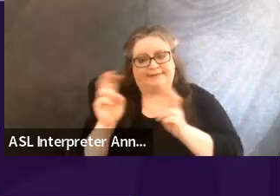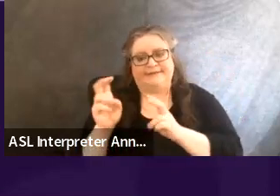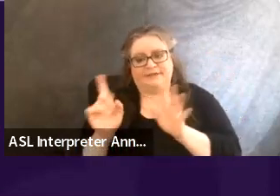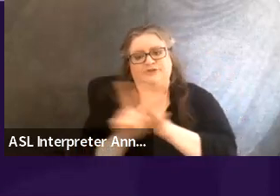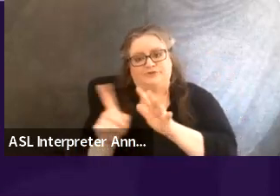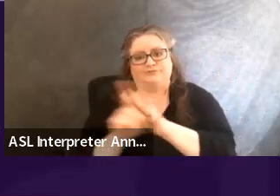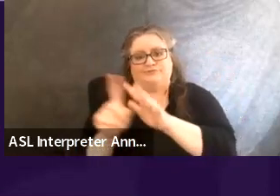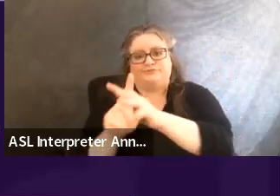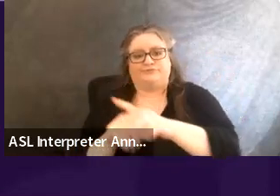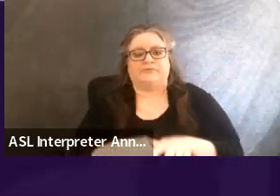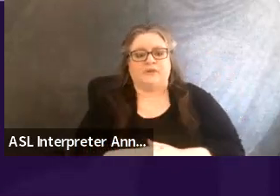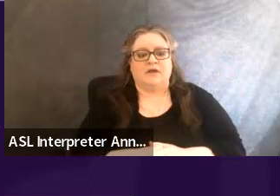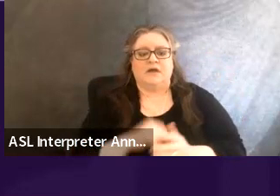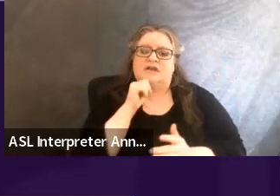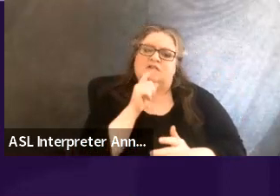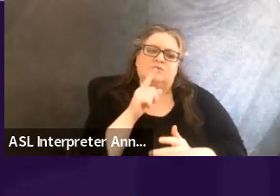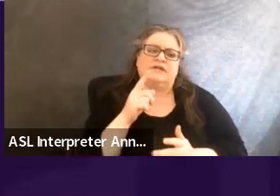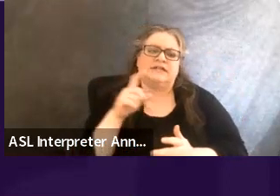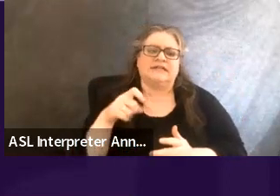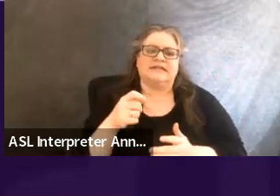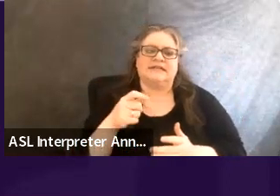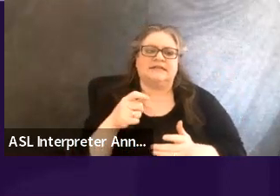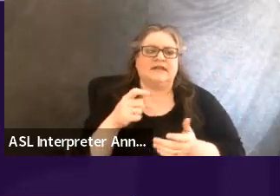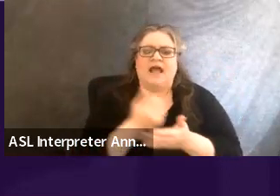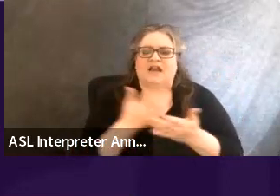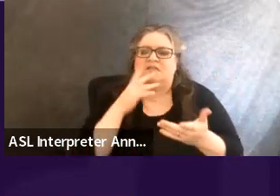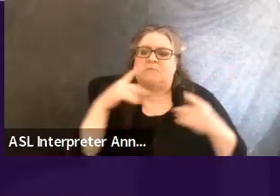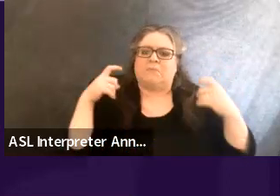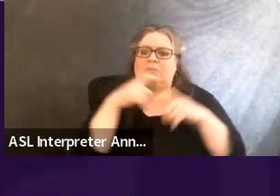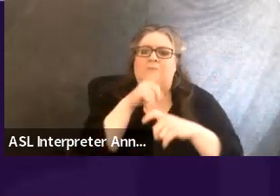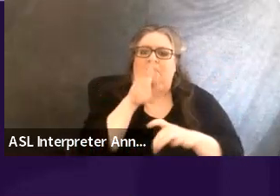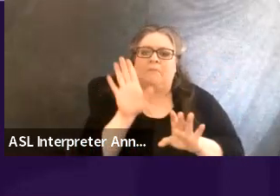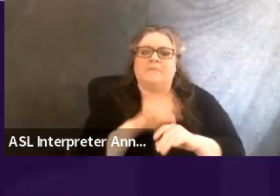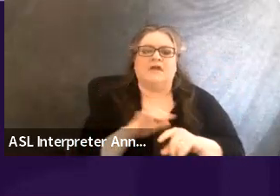It doesn't really need anything too complex. And, as you can see in the screenshot,